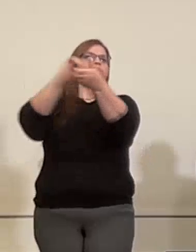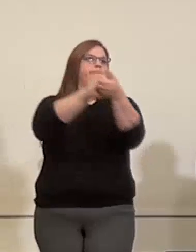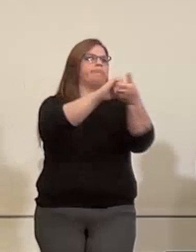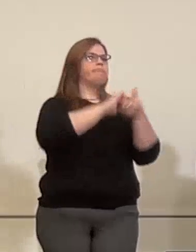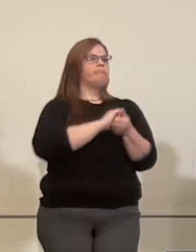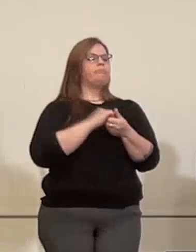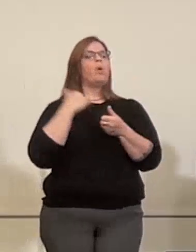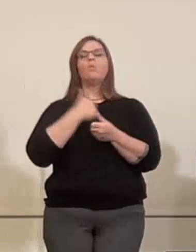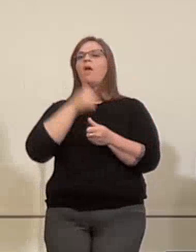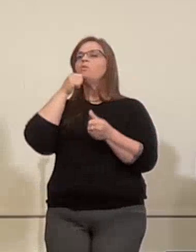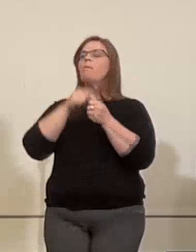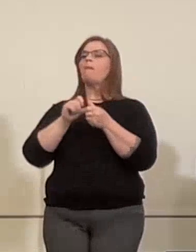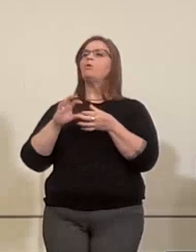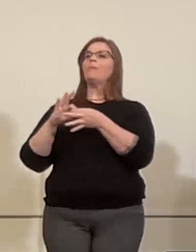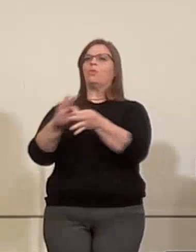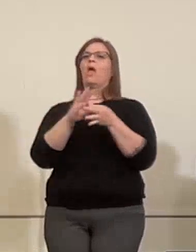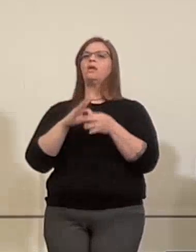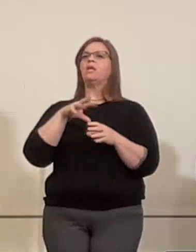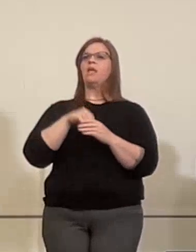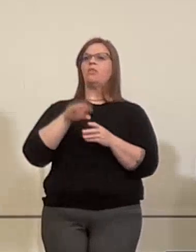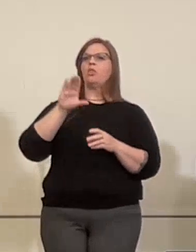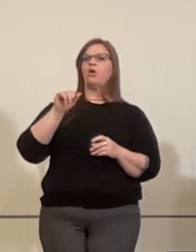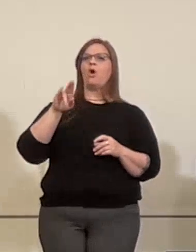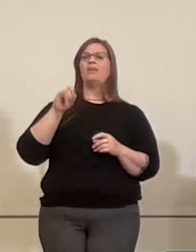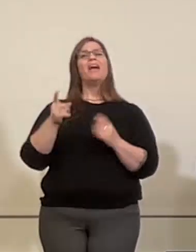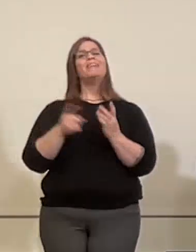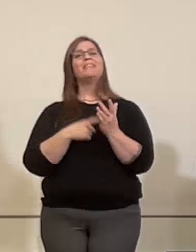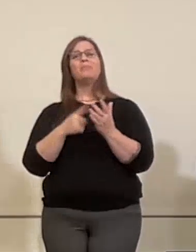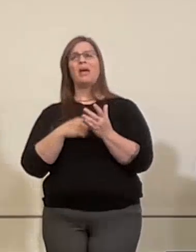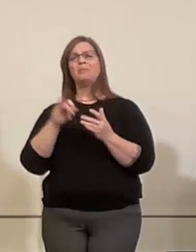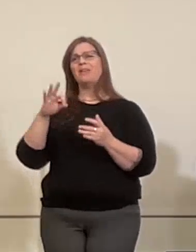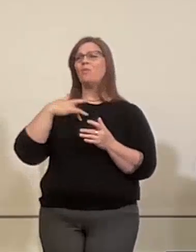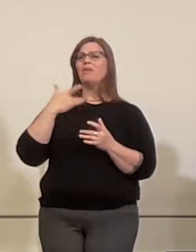sometimes comfort each other when you know we feel like we got beat up.